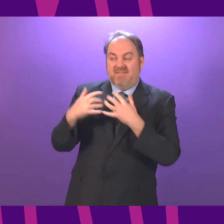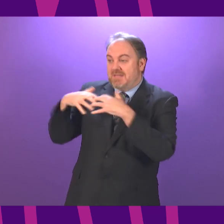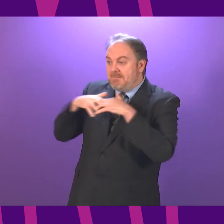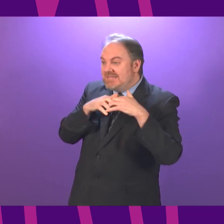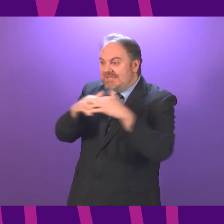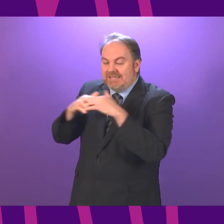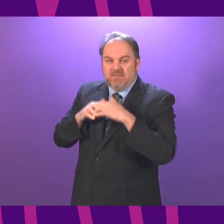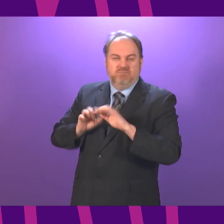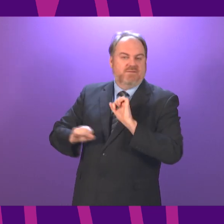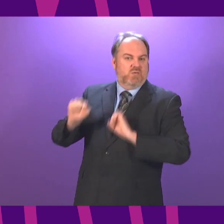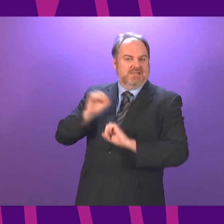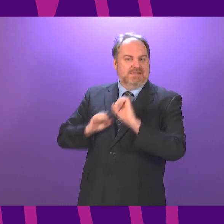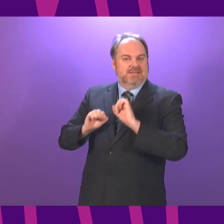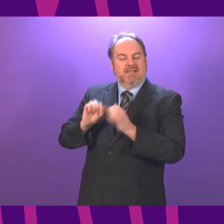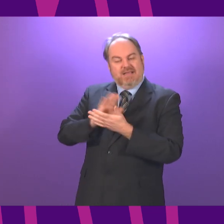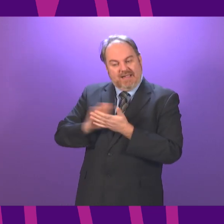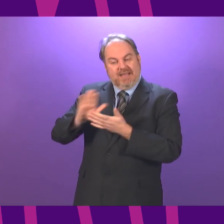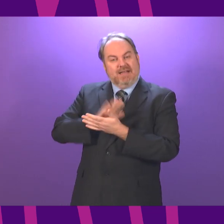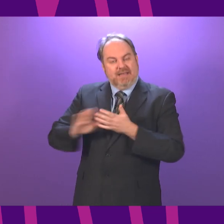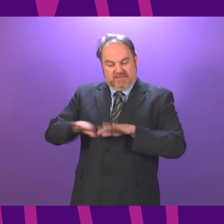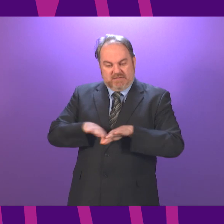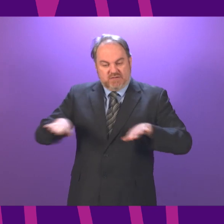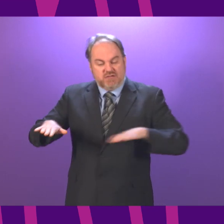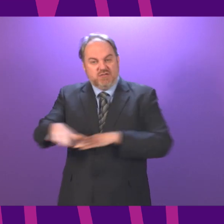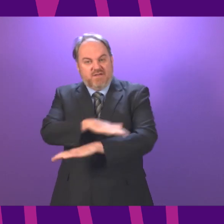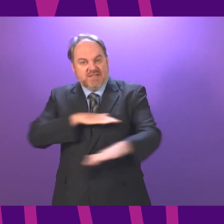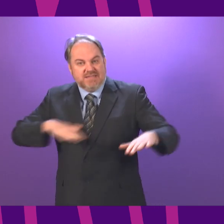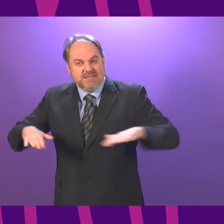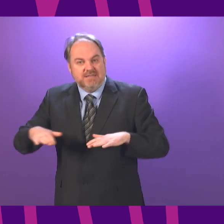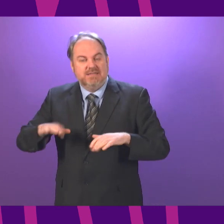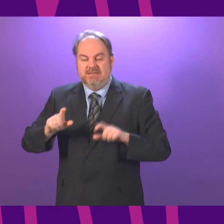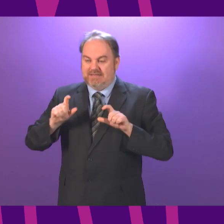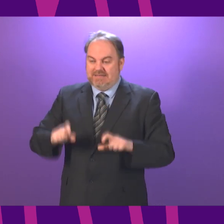clean hands and surfaces; use 2m distancing if you are with someone from another household;